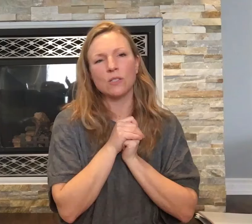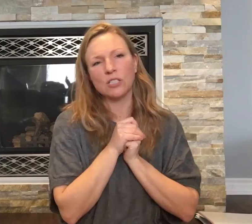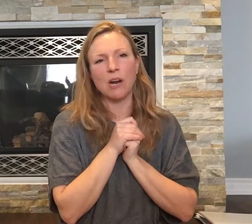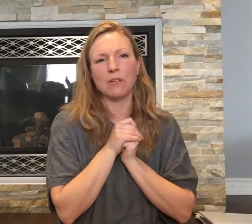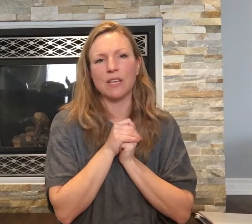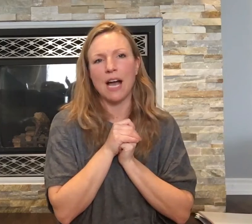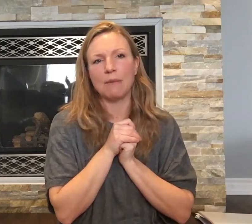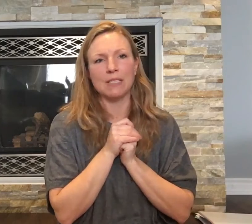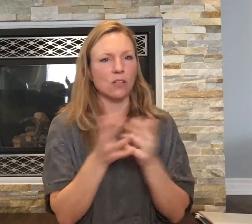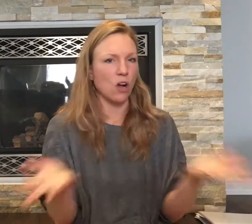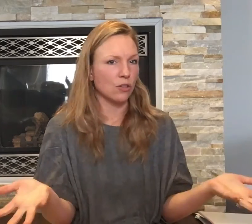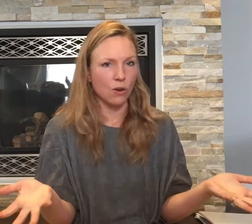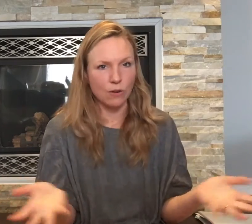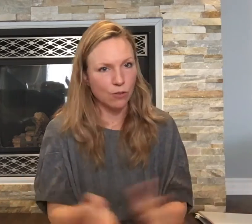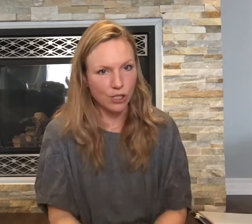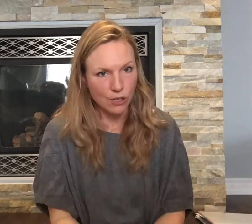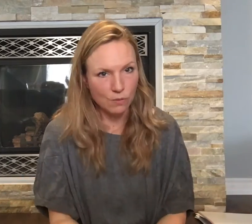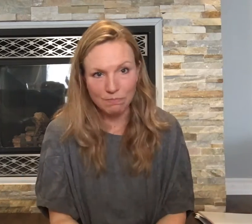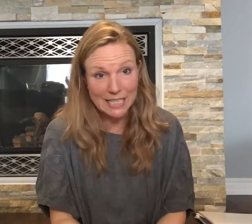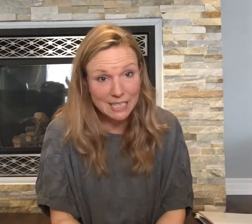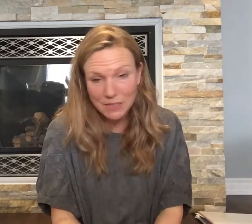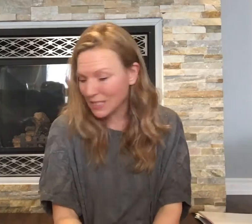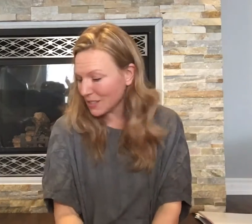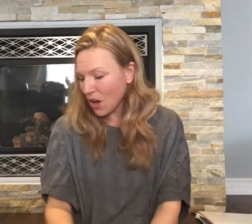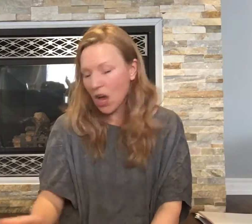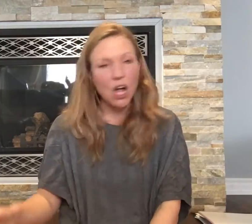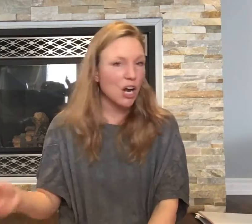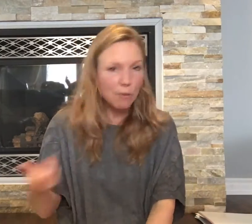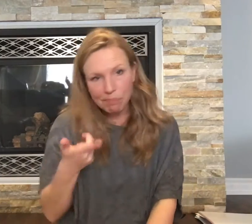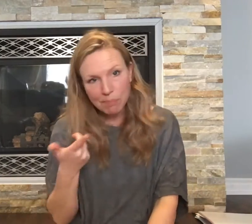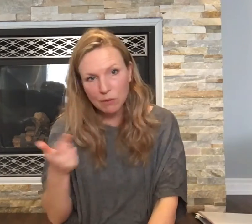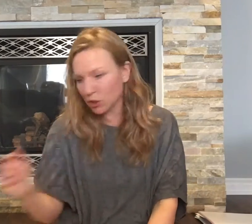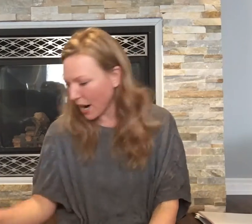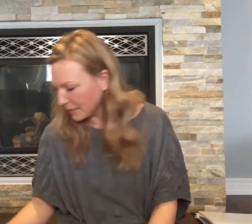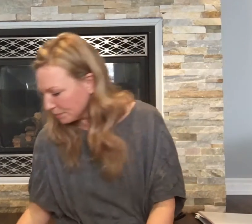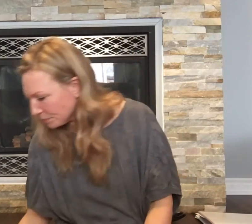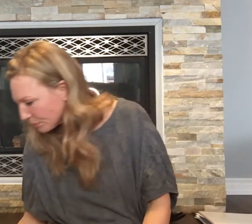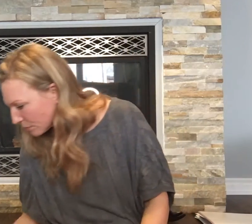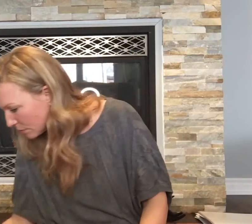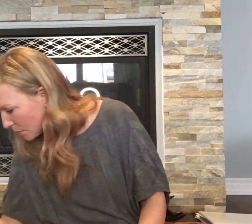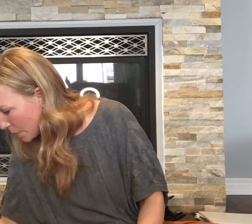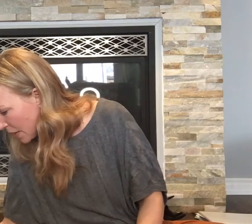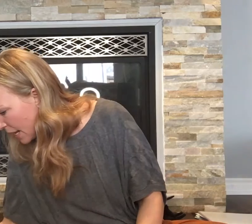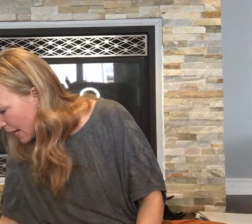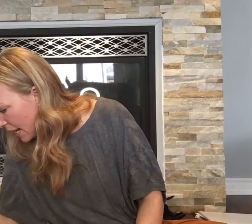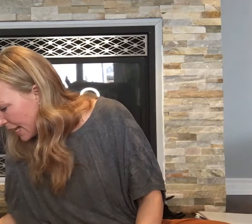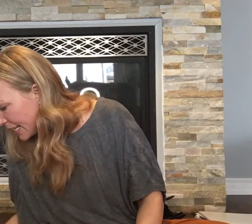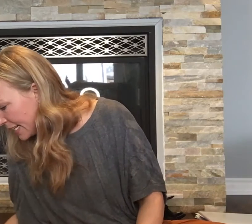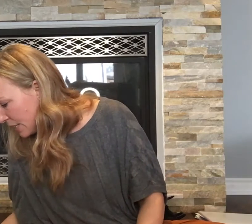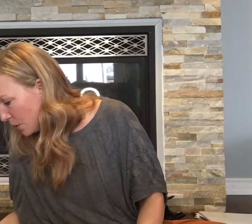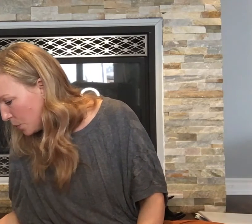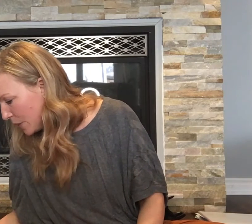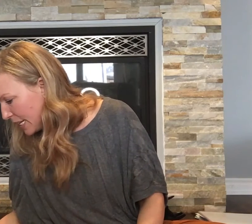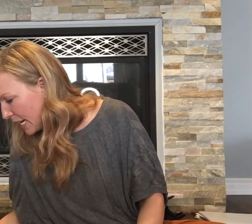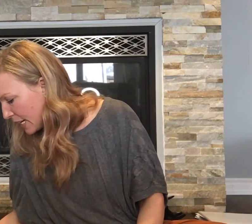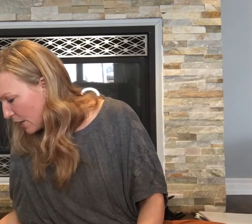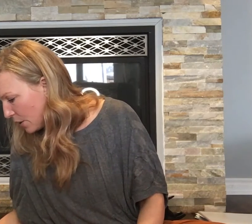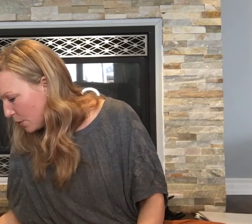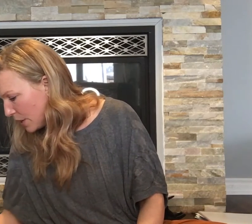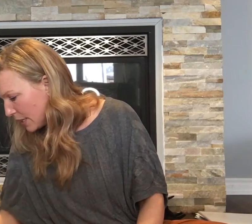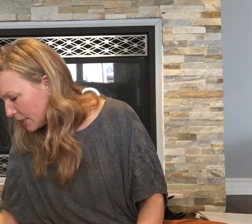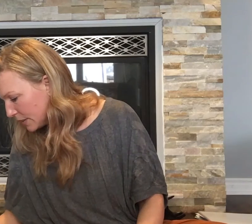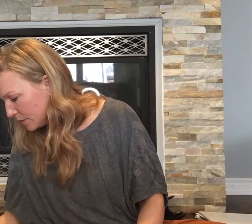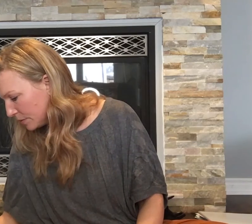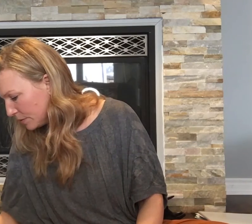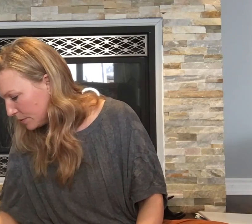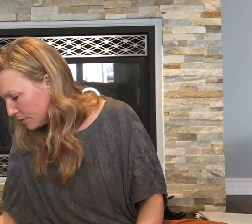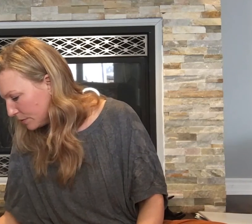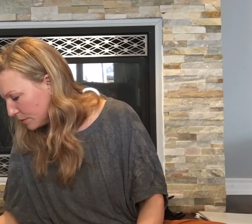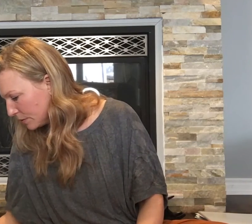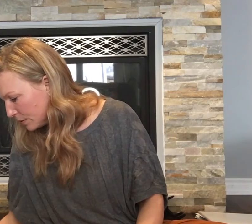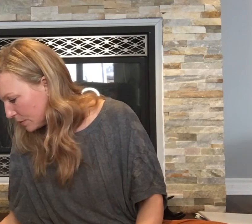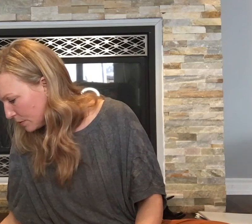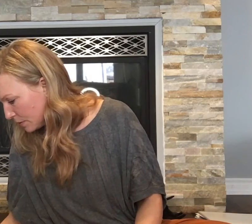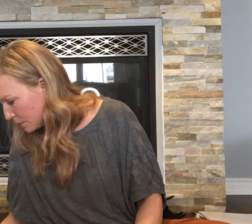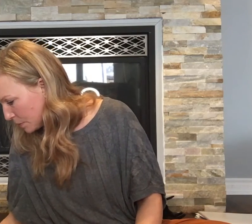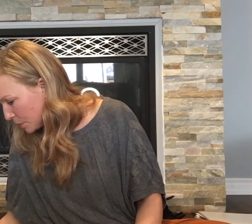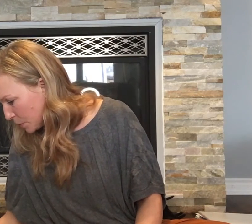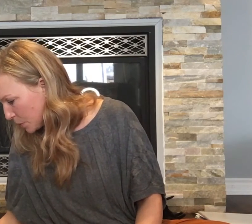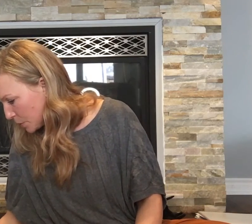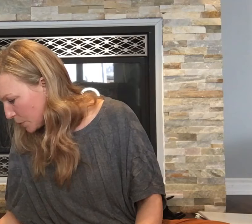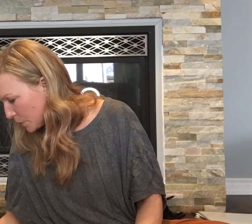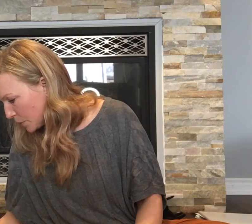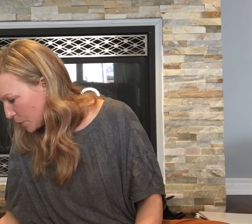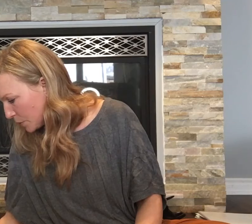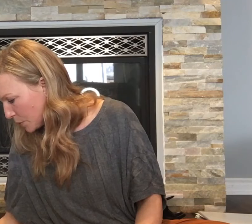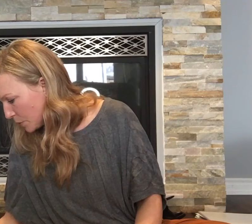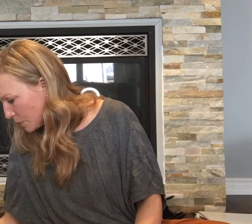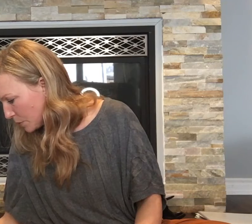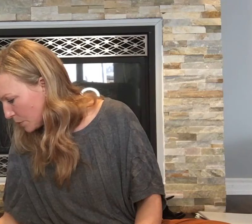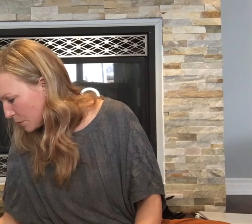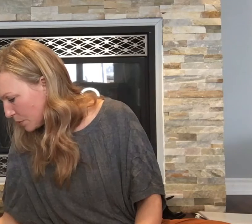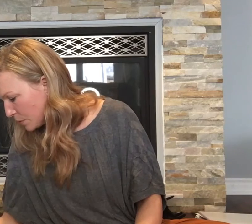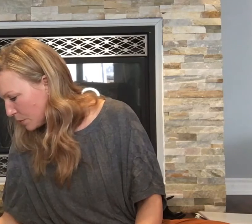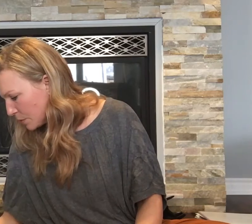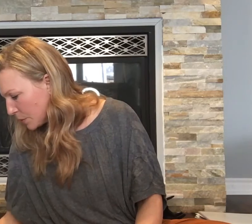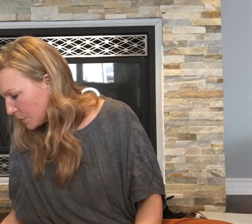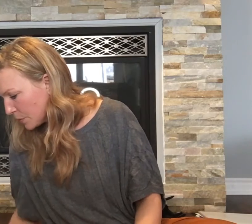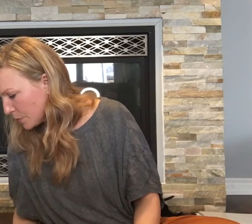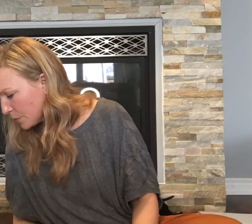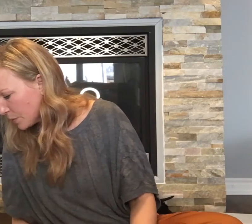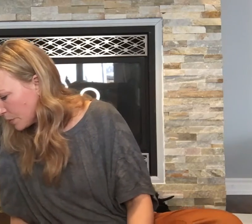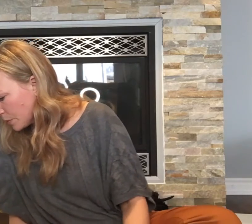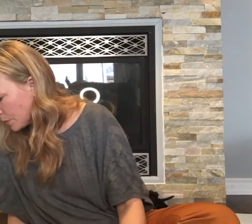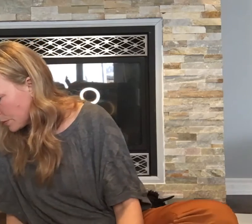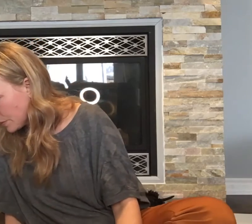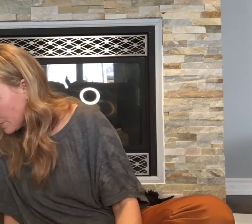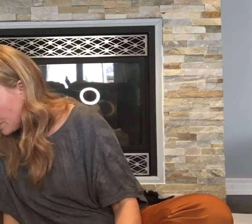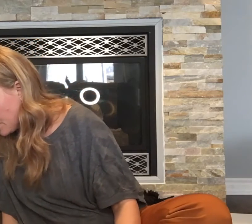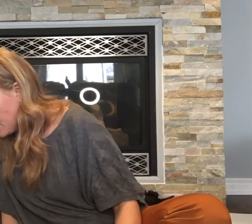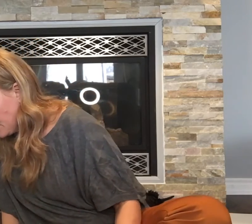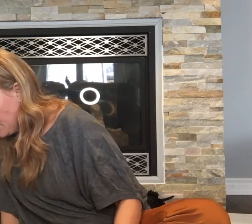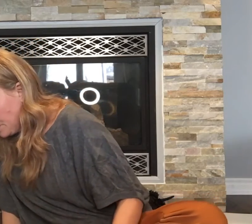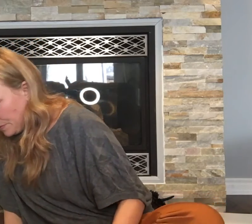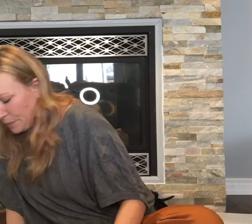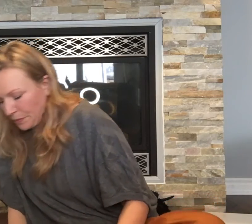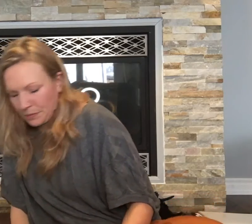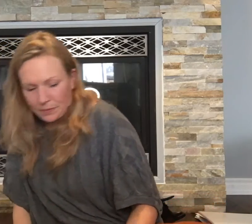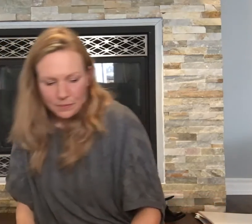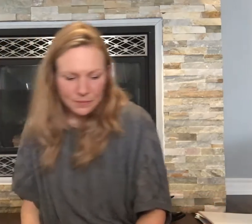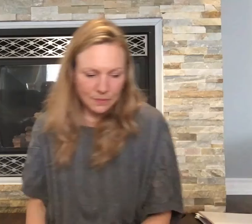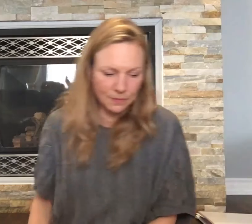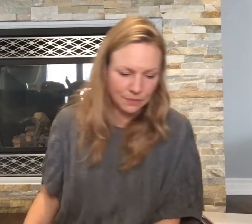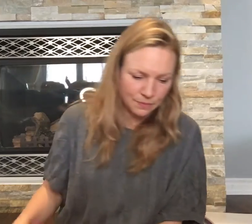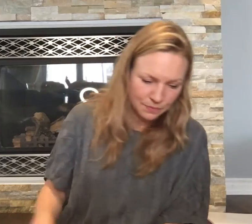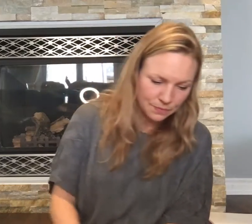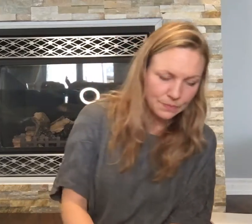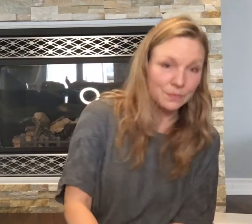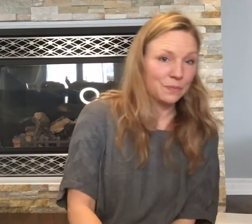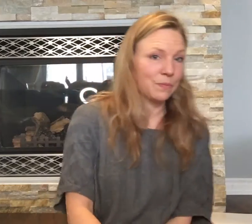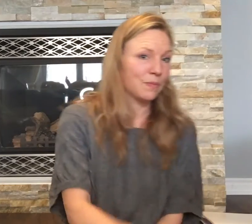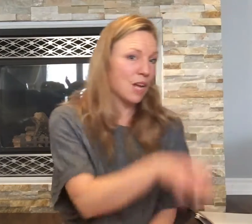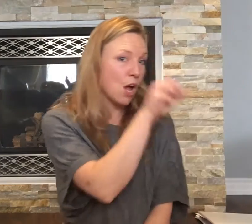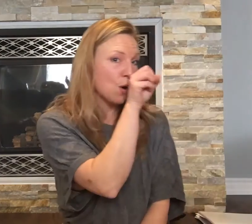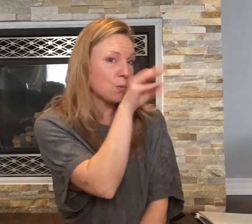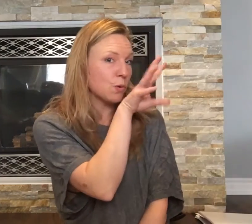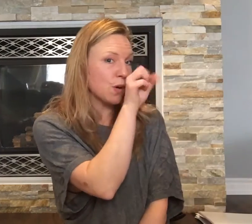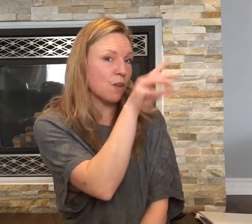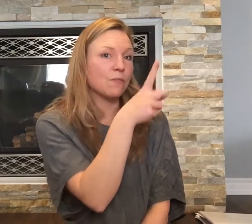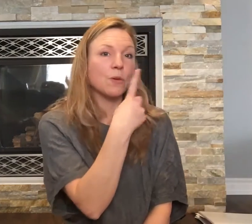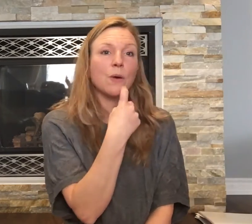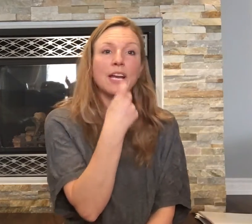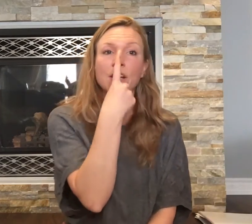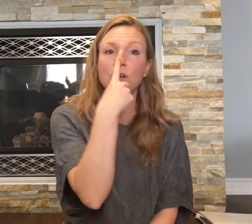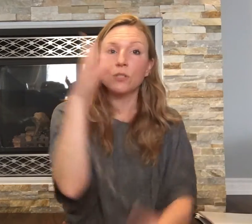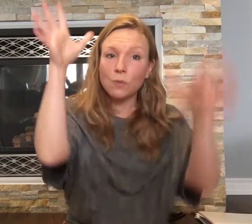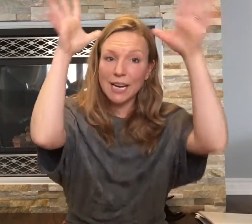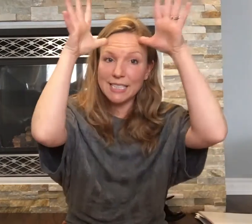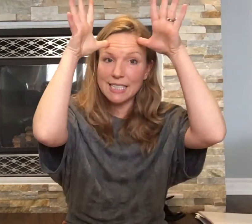let's try with a song, though of course, you don't need it with a song, but we'll try it. Here we go.